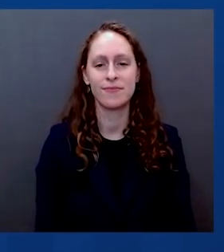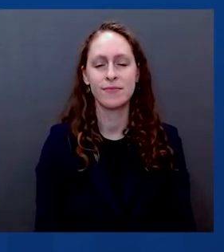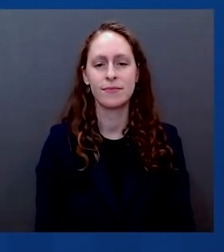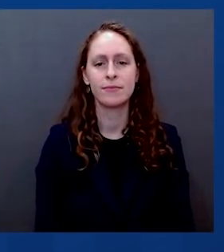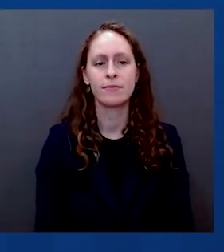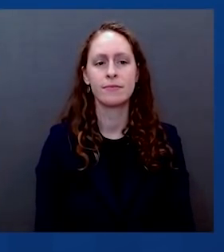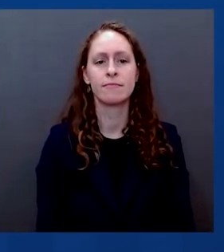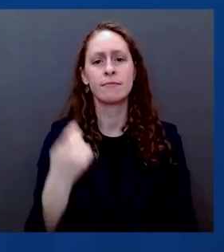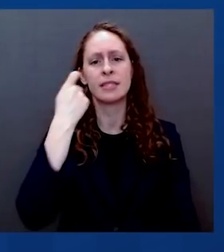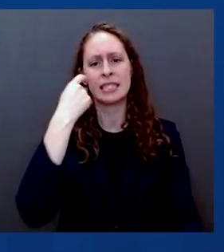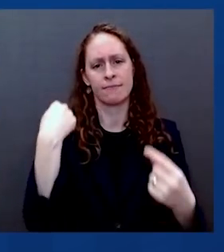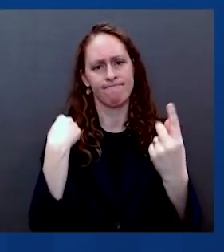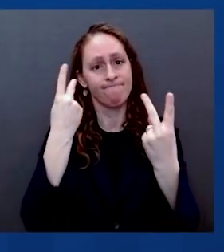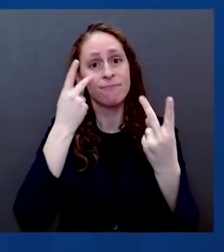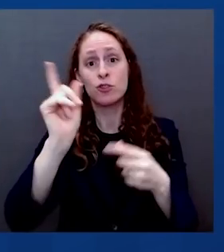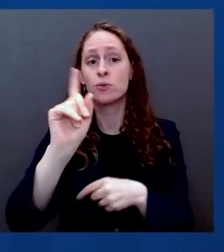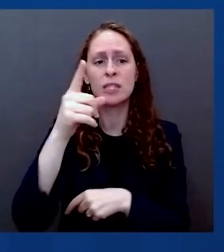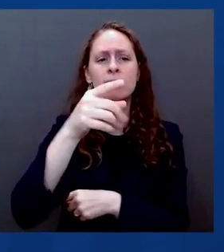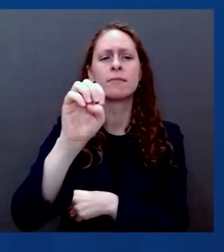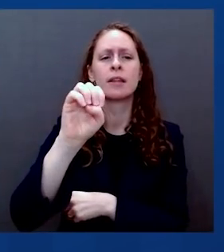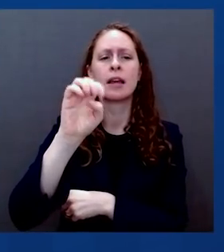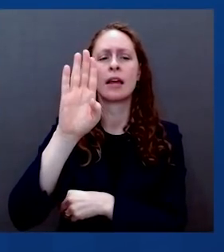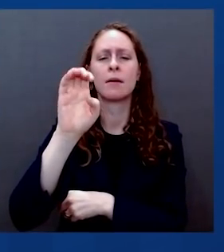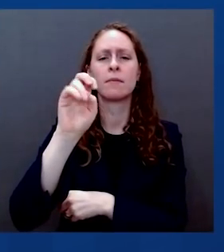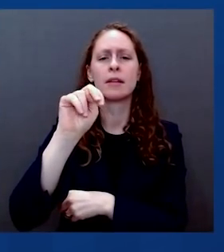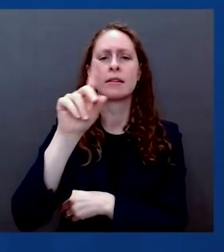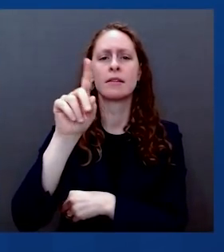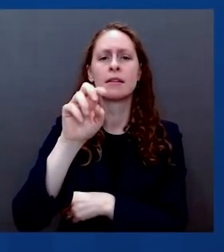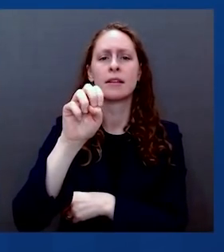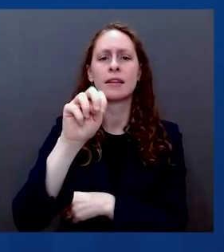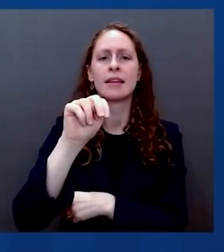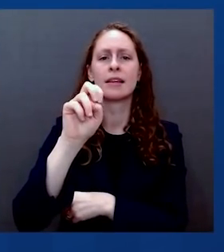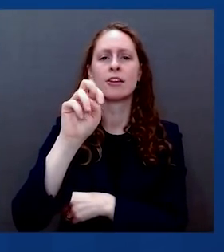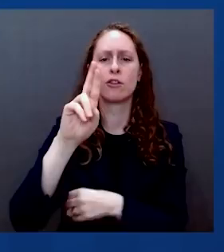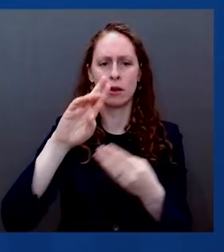and spent time with their family. And here in the district -- as was pointed out --